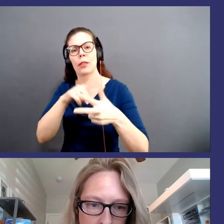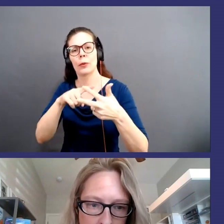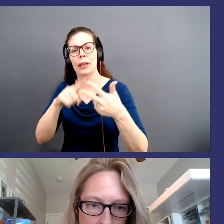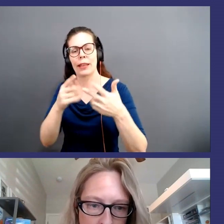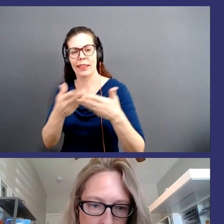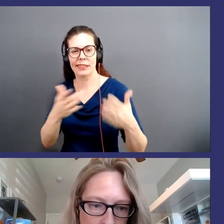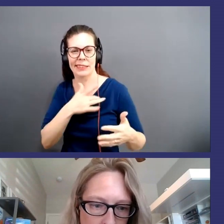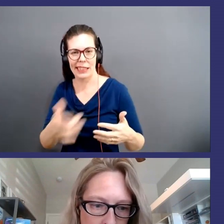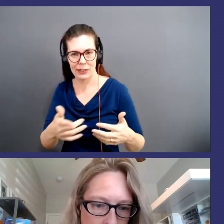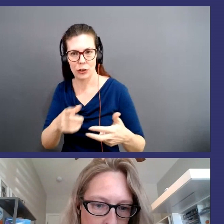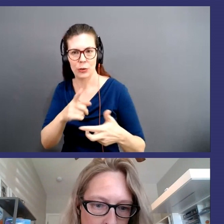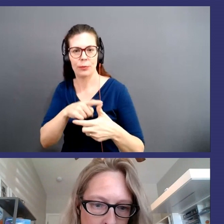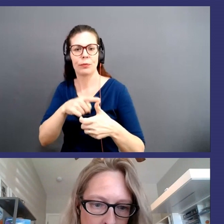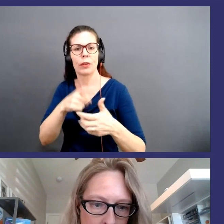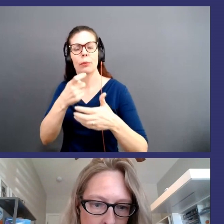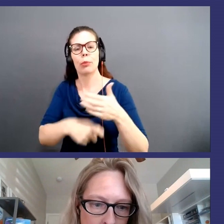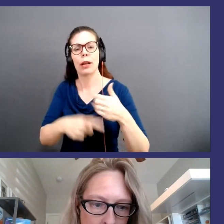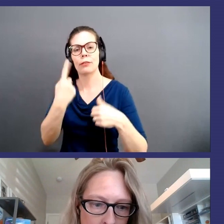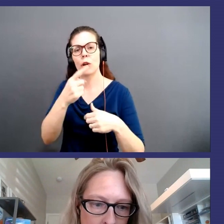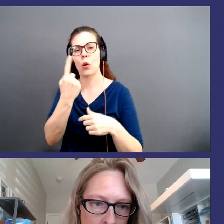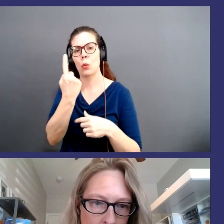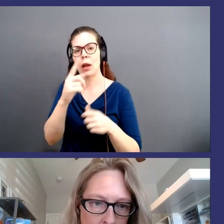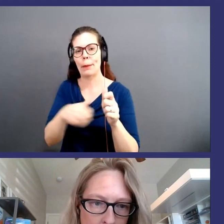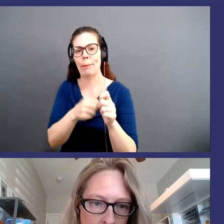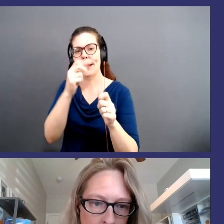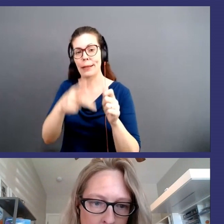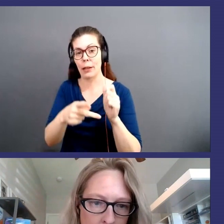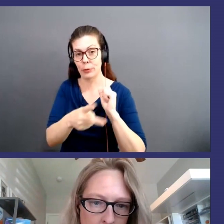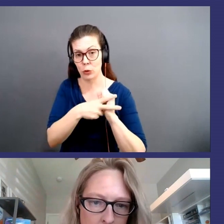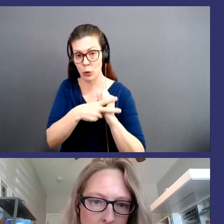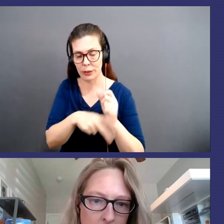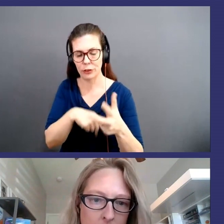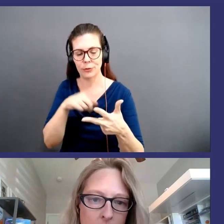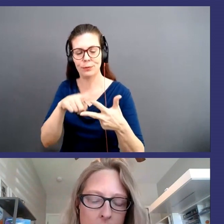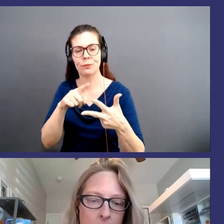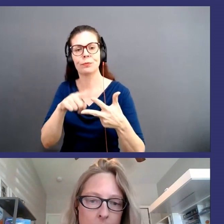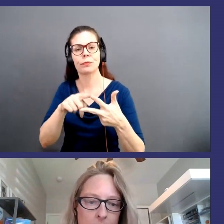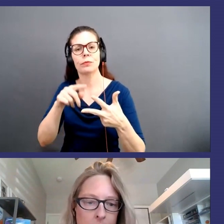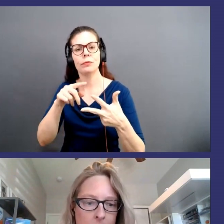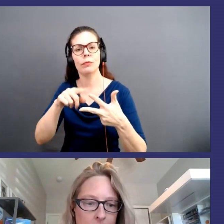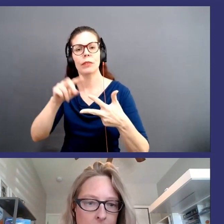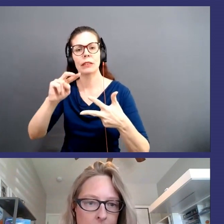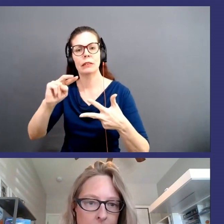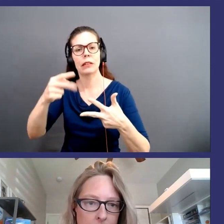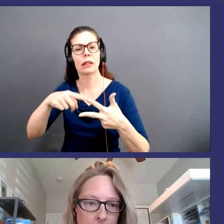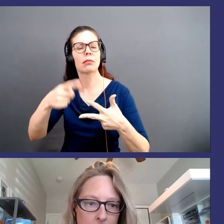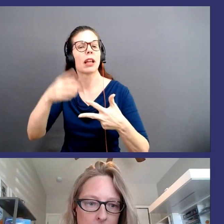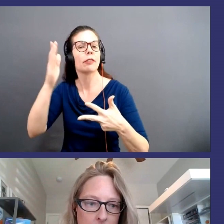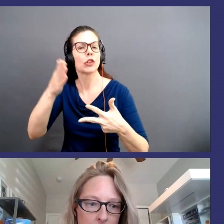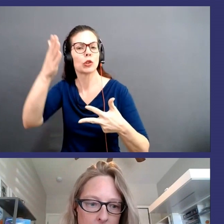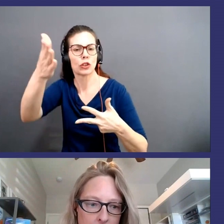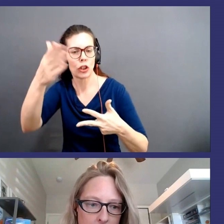first is the price of one backup storage. Secondly, in future when we have cross-region copy